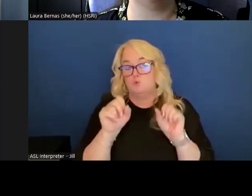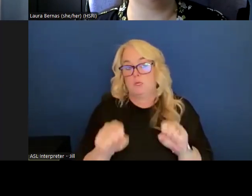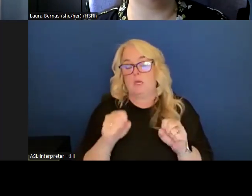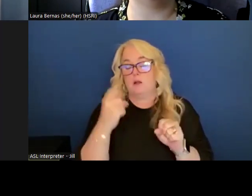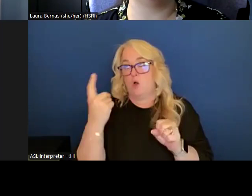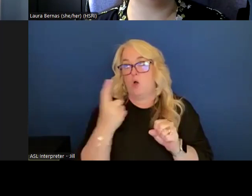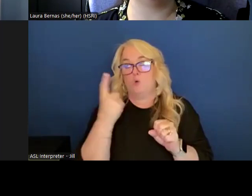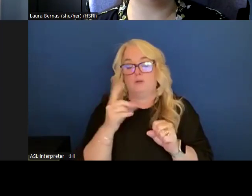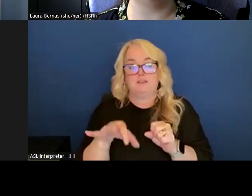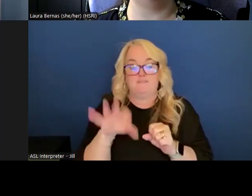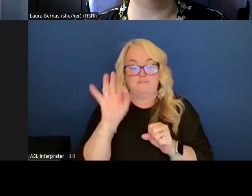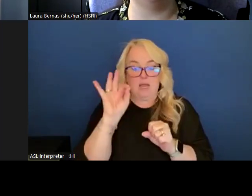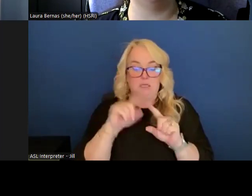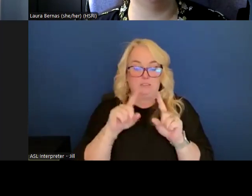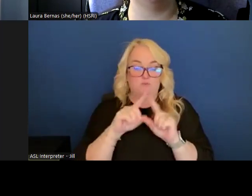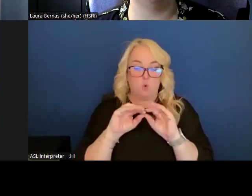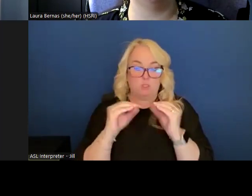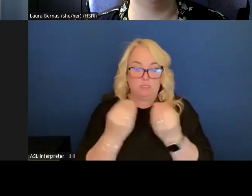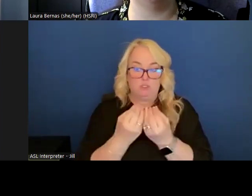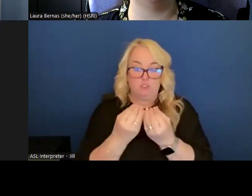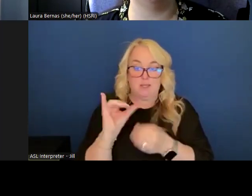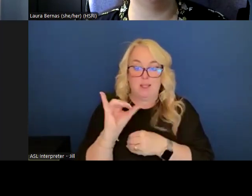organizations. And as as Elizabeth mentioned, they may